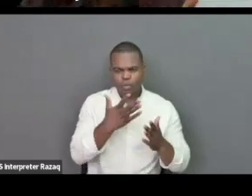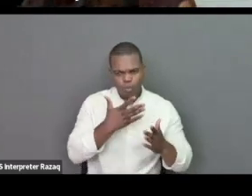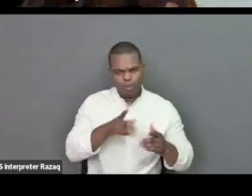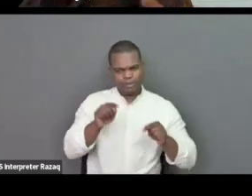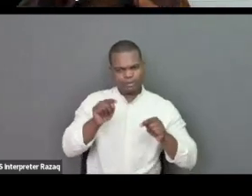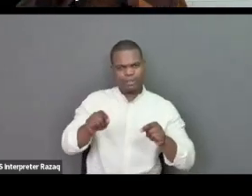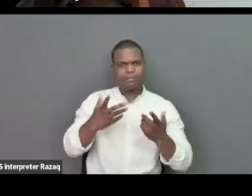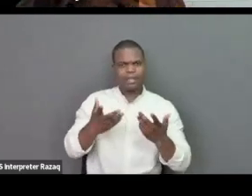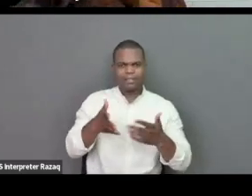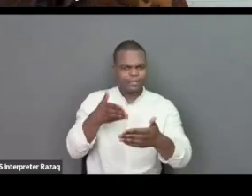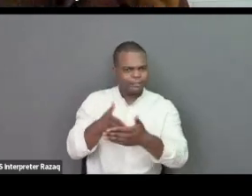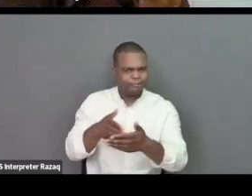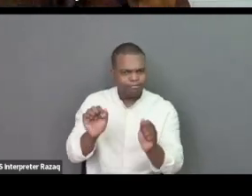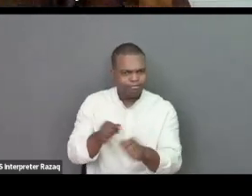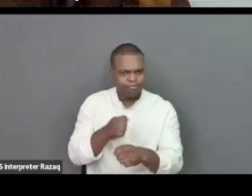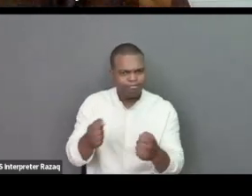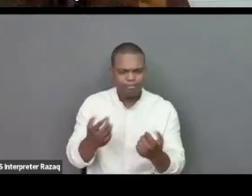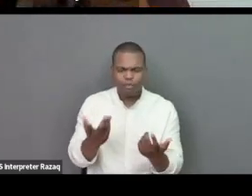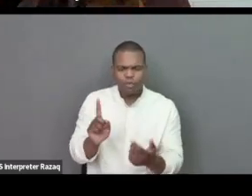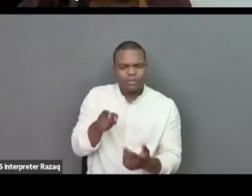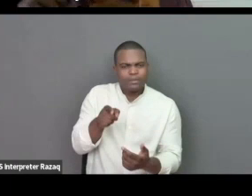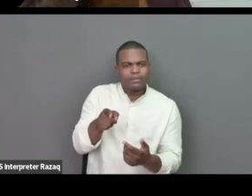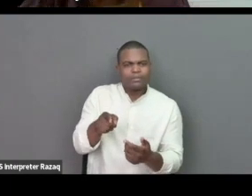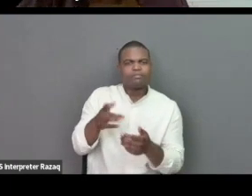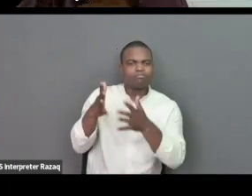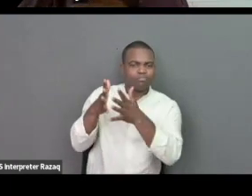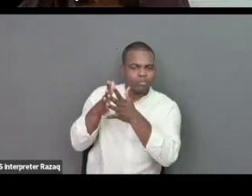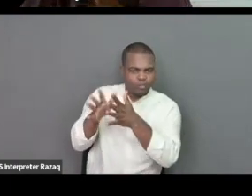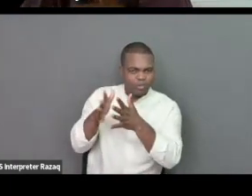what needs to be included is where the issue is found, on